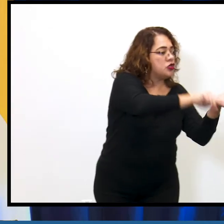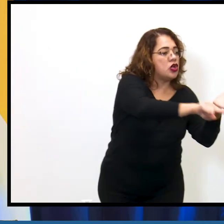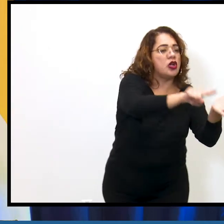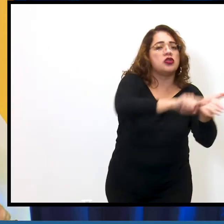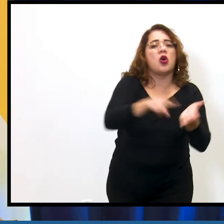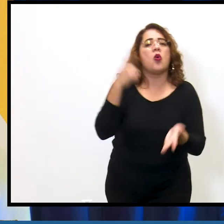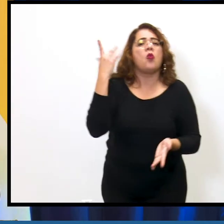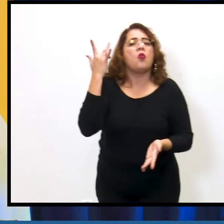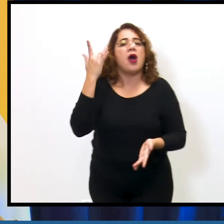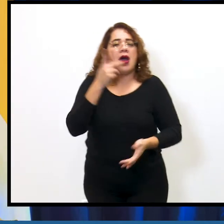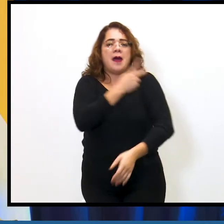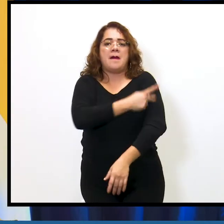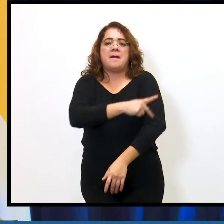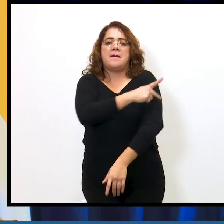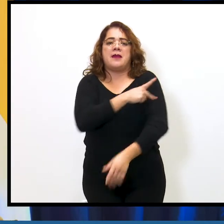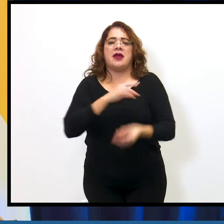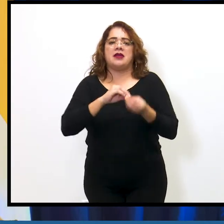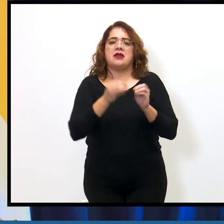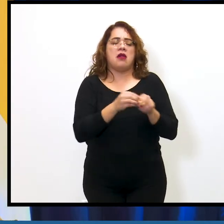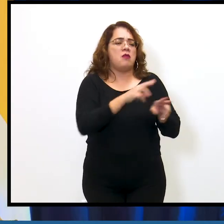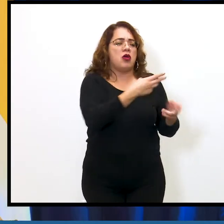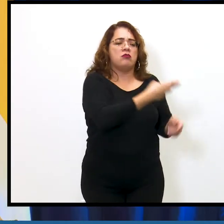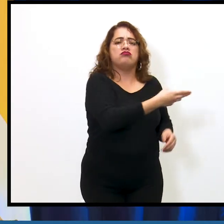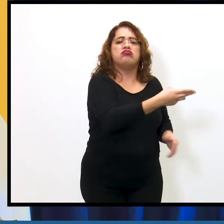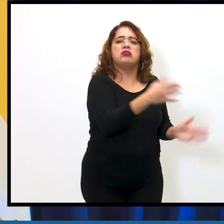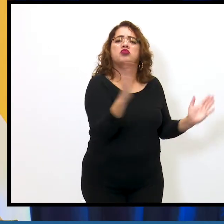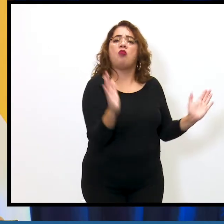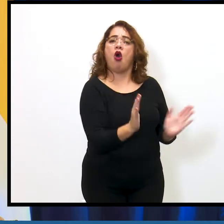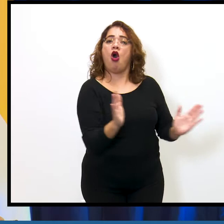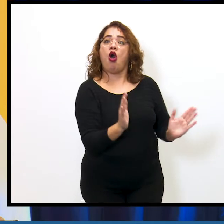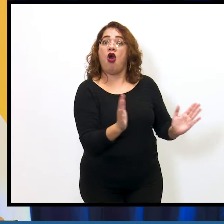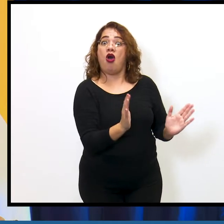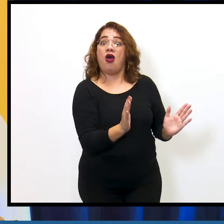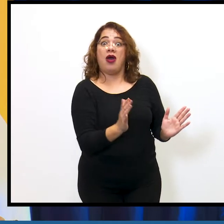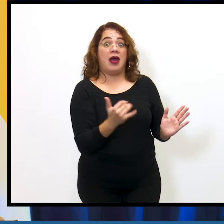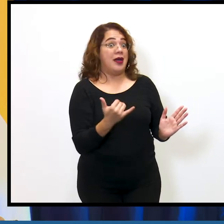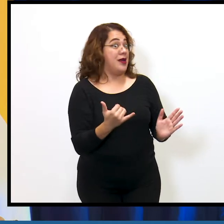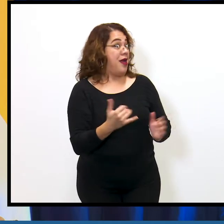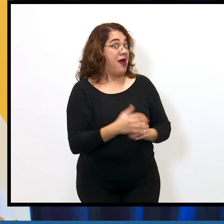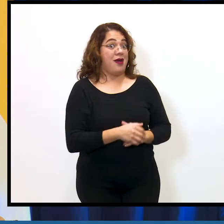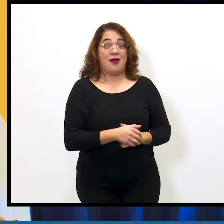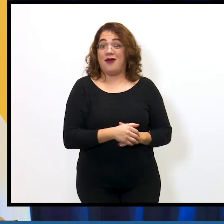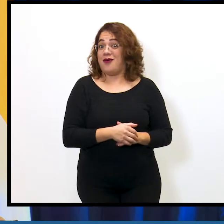smaller. Where we're headed is a situation where nurses and doctors are going to have,